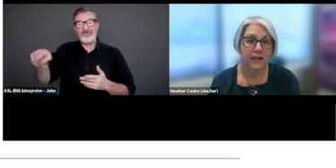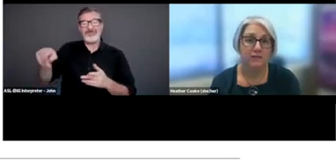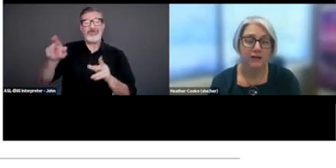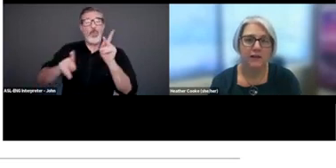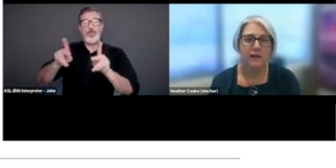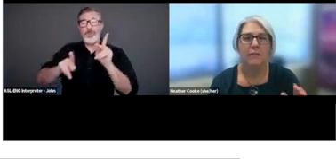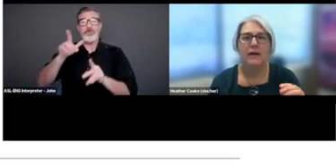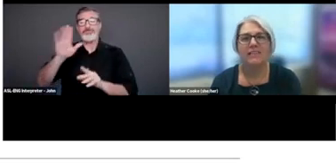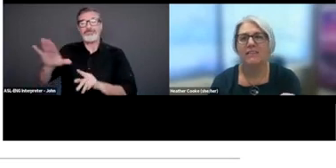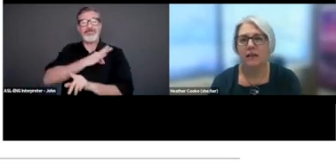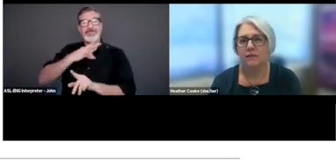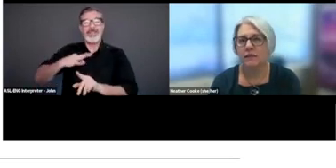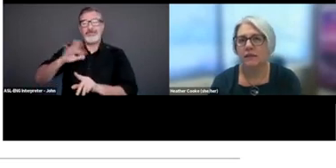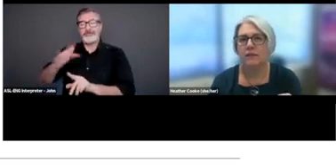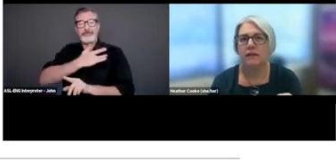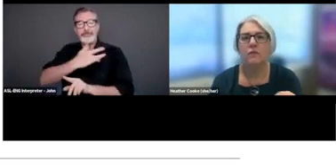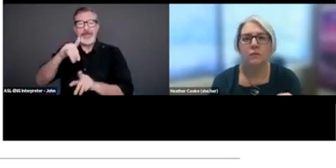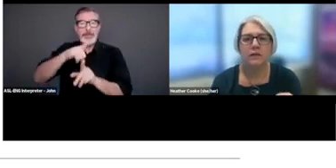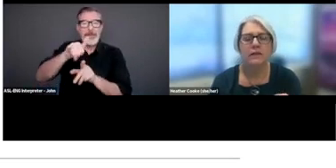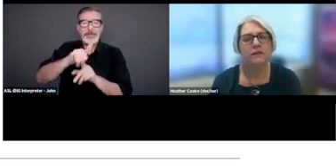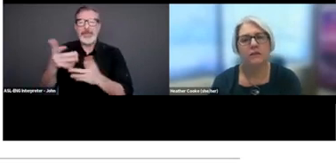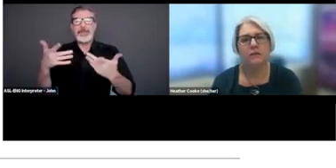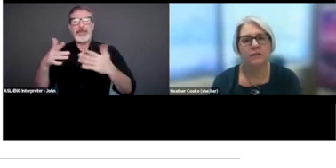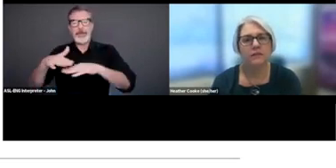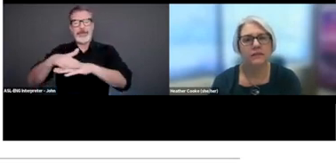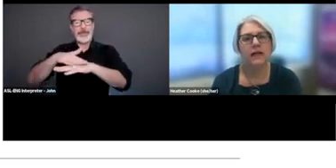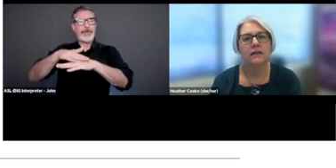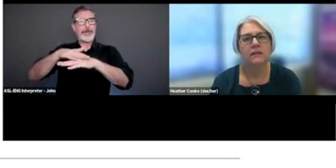behavior, but it's subtlety makes it really difficult to detect.